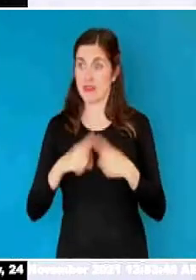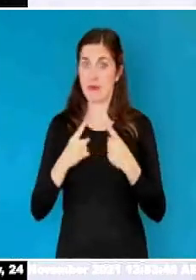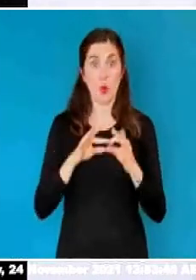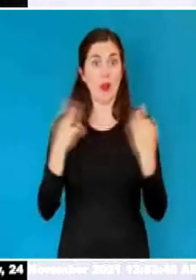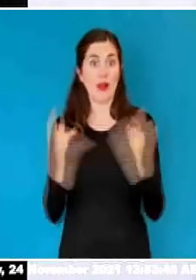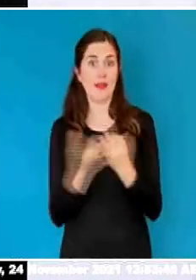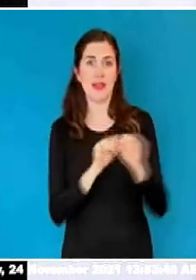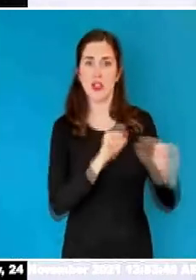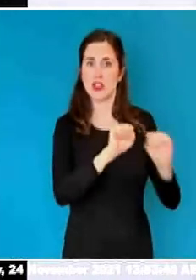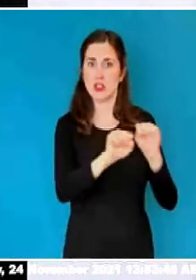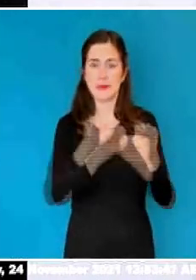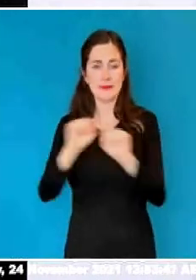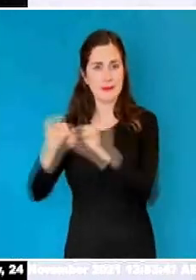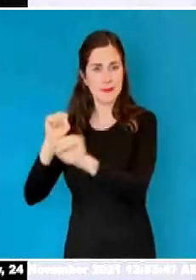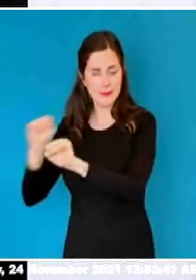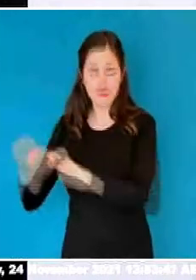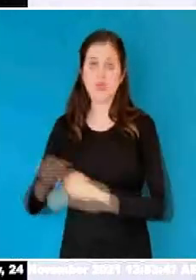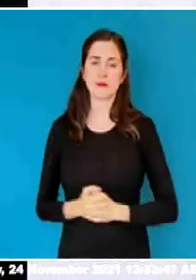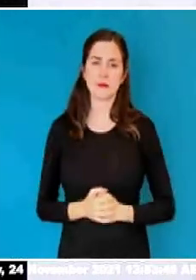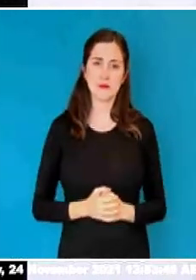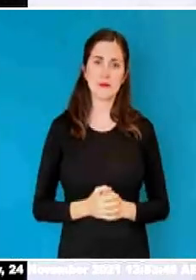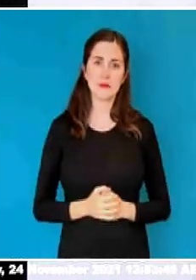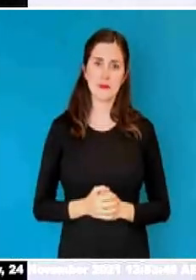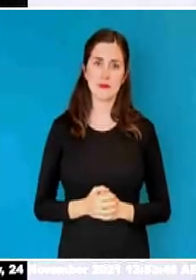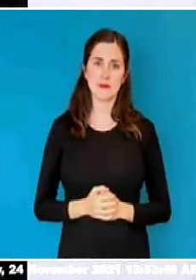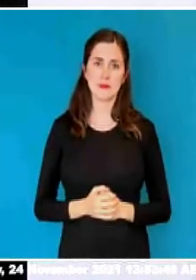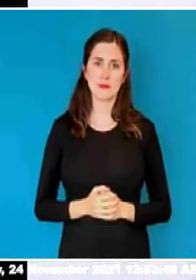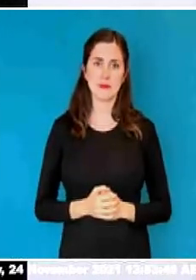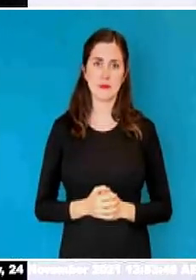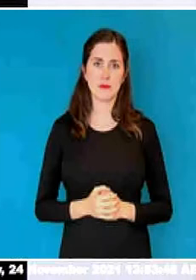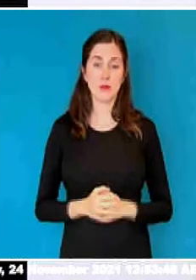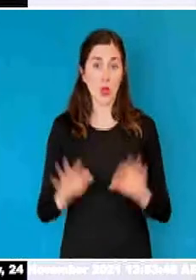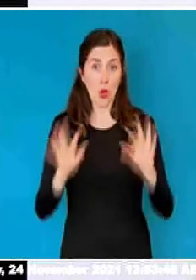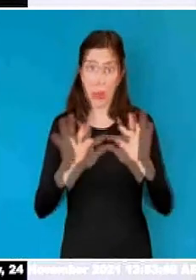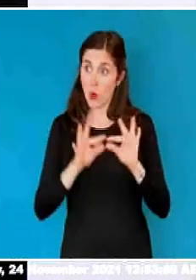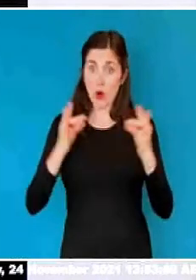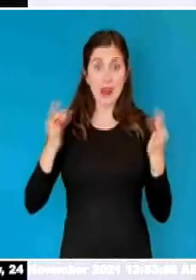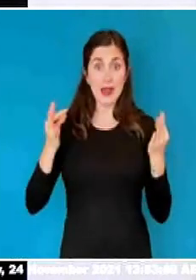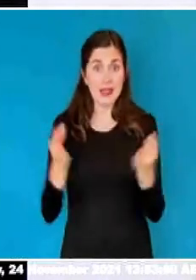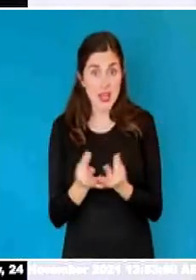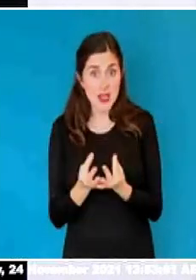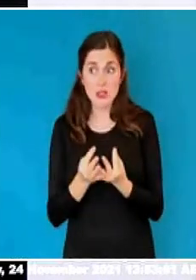Specifically to the extent to which organisations were open, confident and had